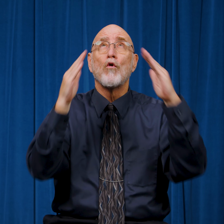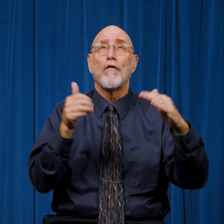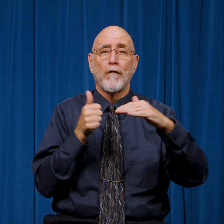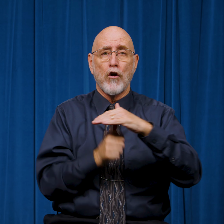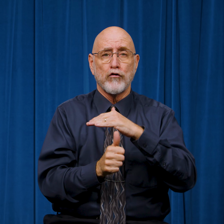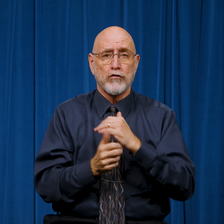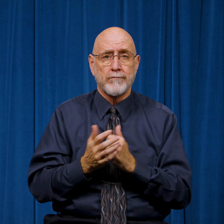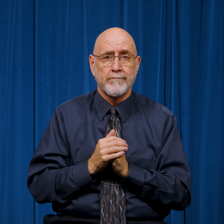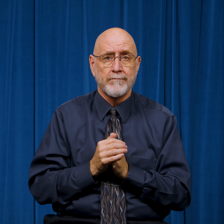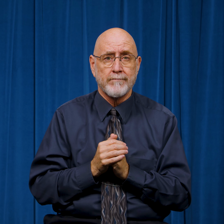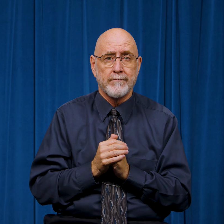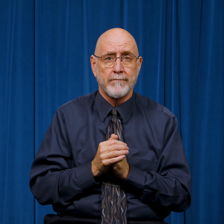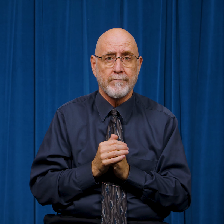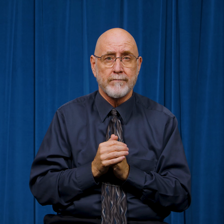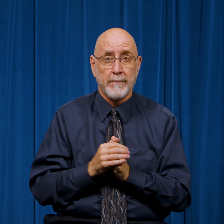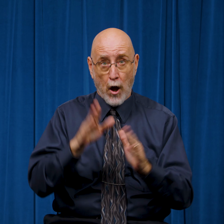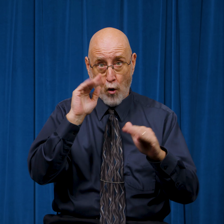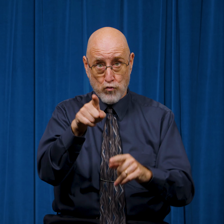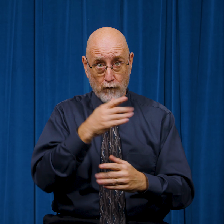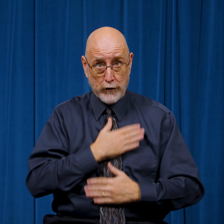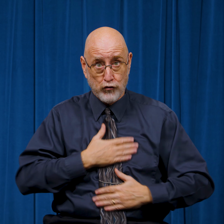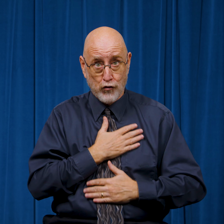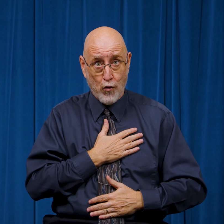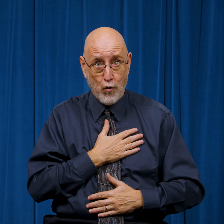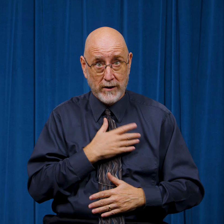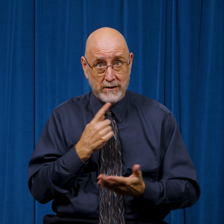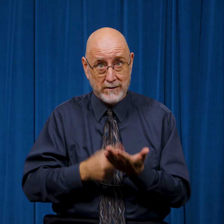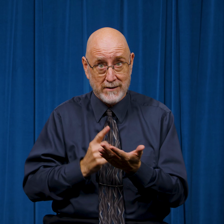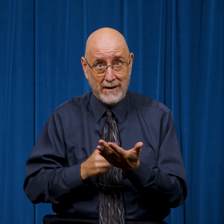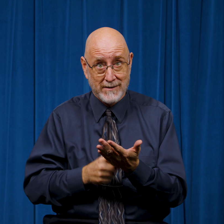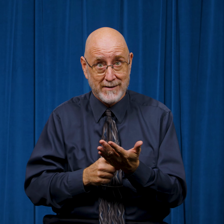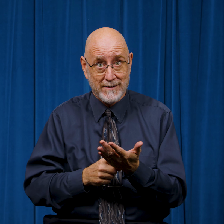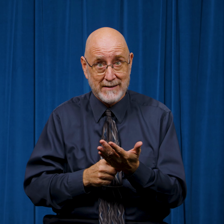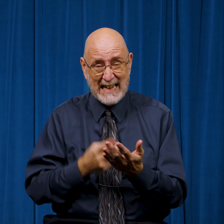I hope that you have enjoyed getting to discuss and see